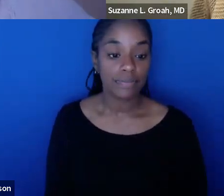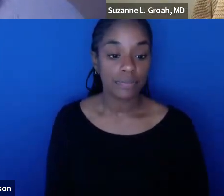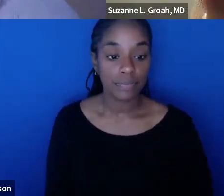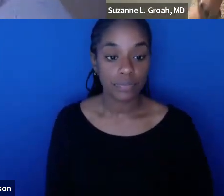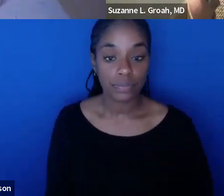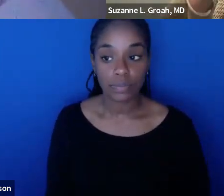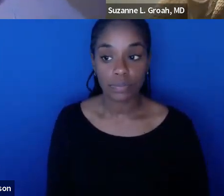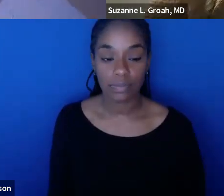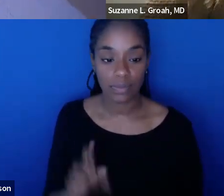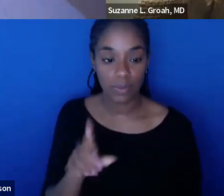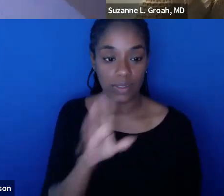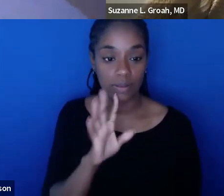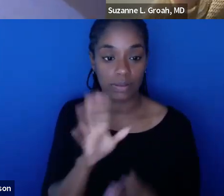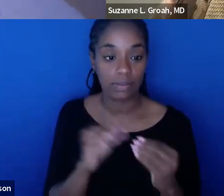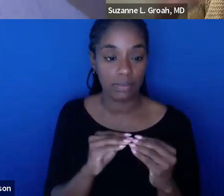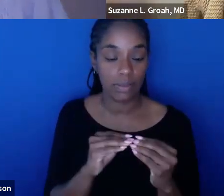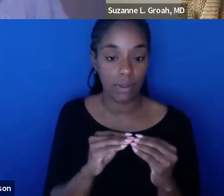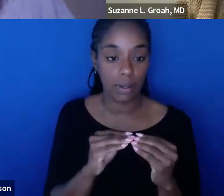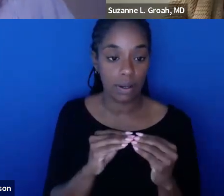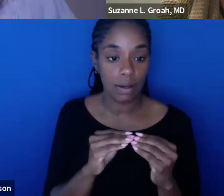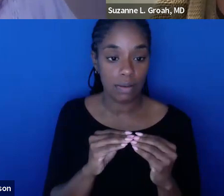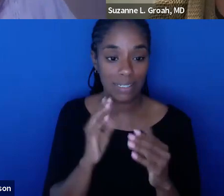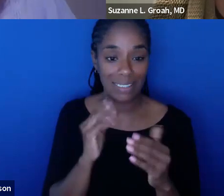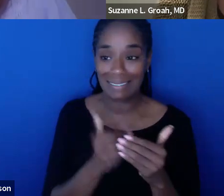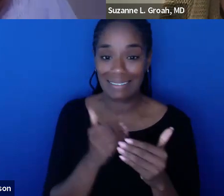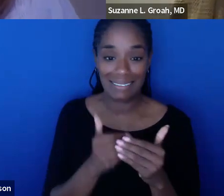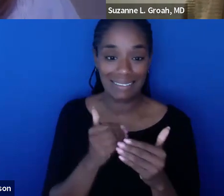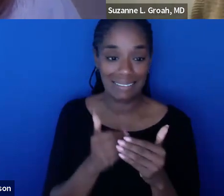We need to talk more about getting close to, well we've got about 10 minutes.